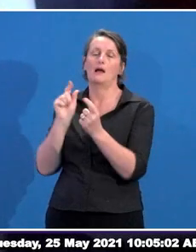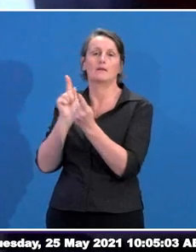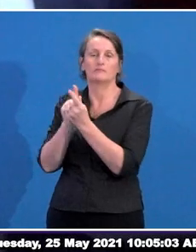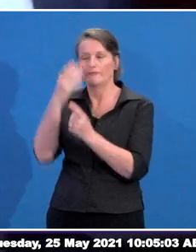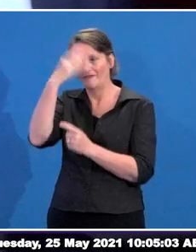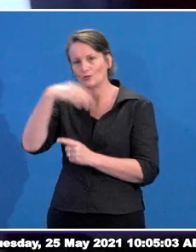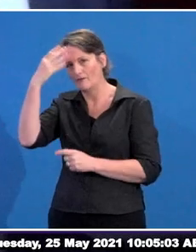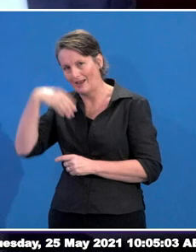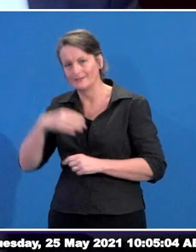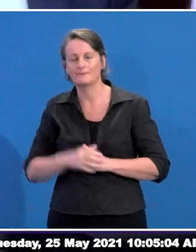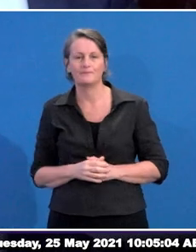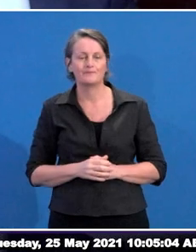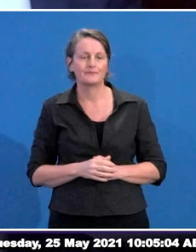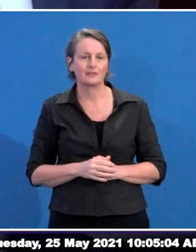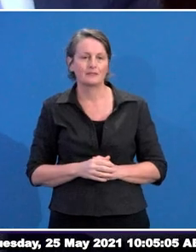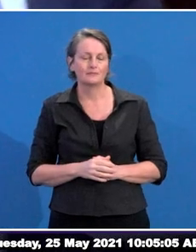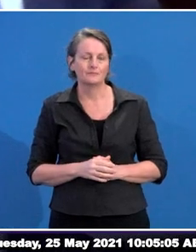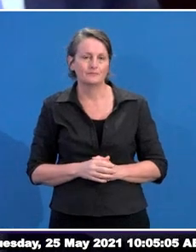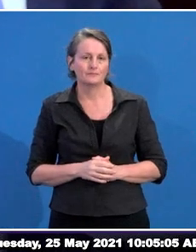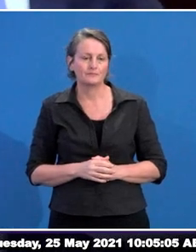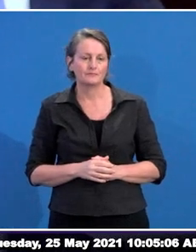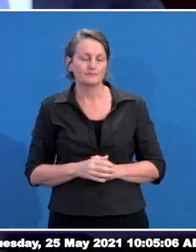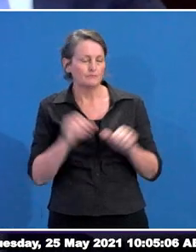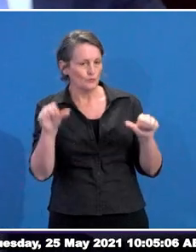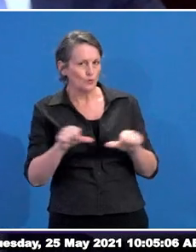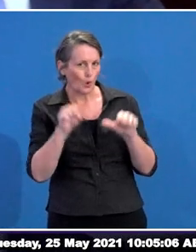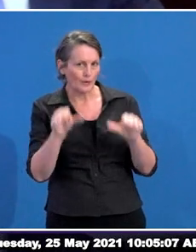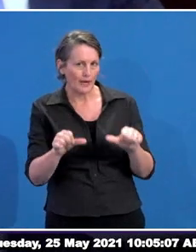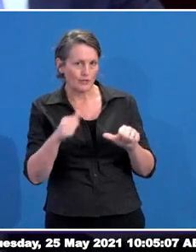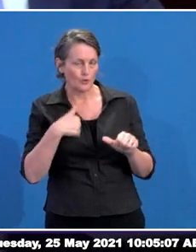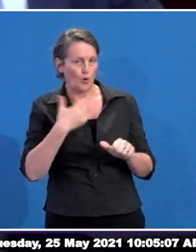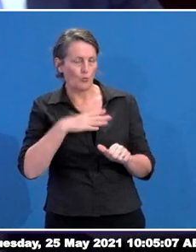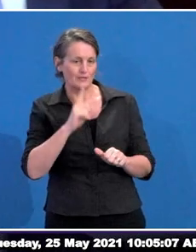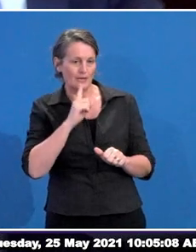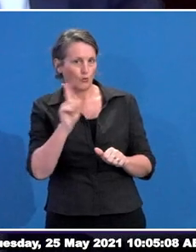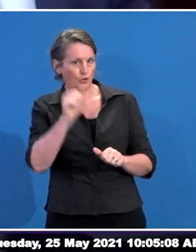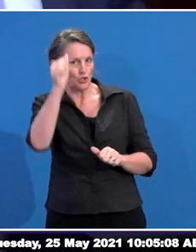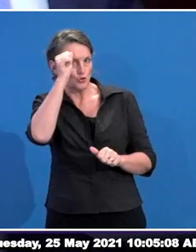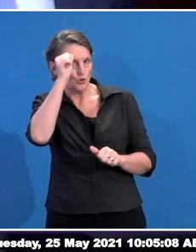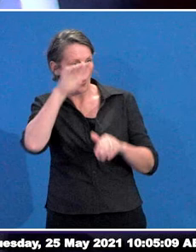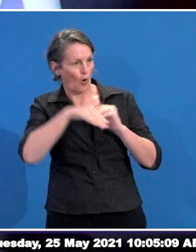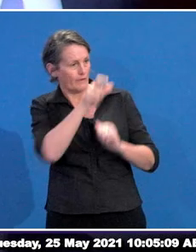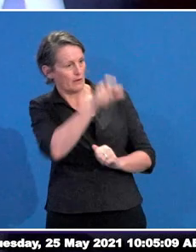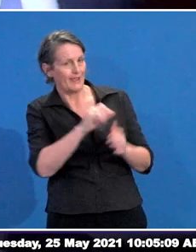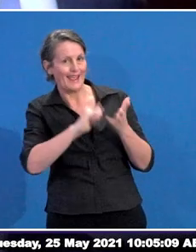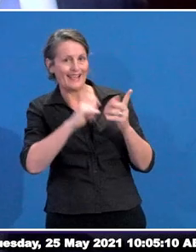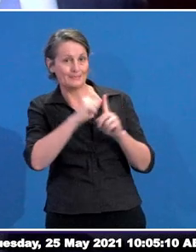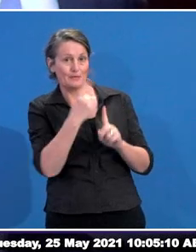Come back to... ELIZA: Yes. I think you were answering the question about what did you know about SP1's employment history. Yes.